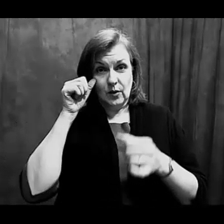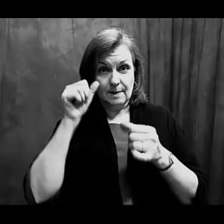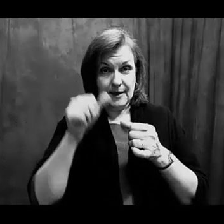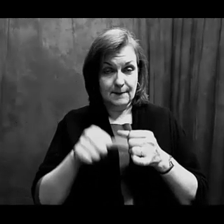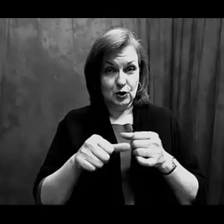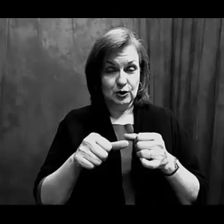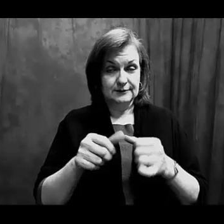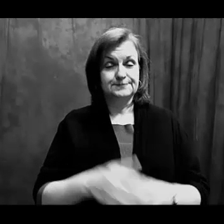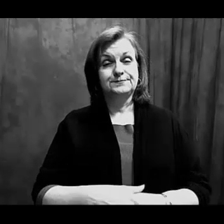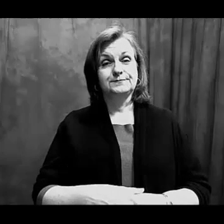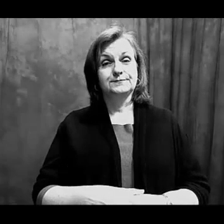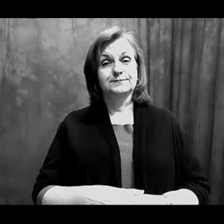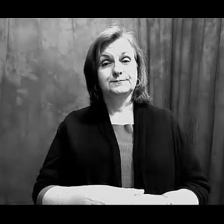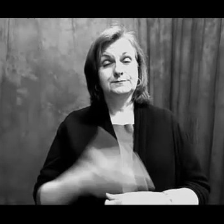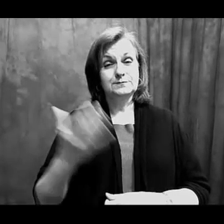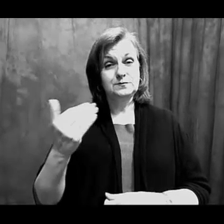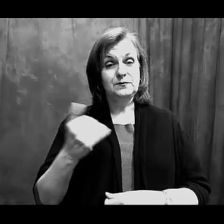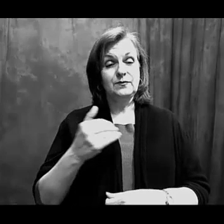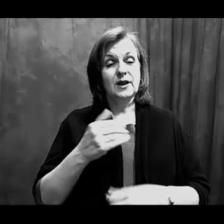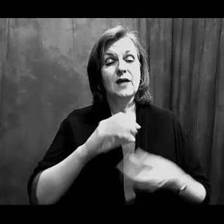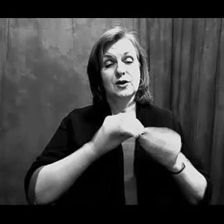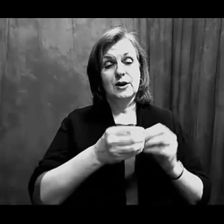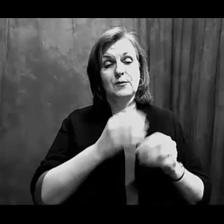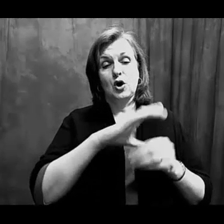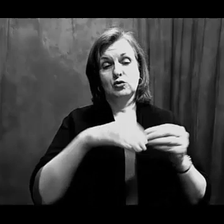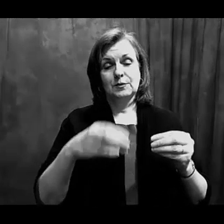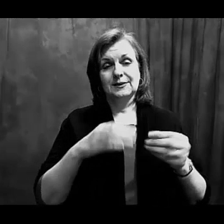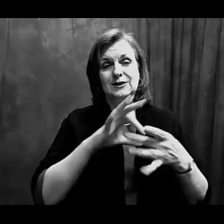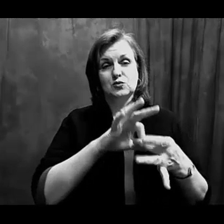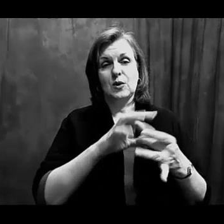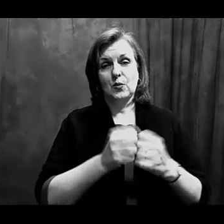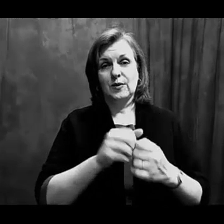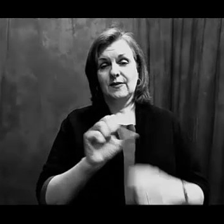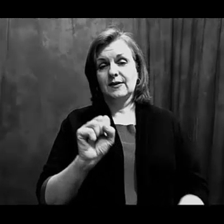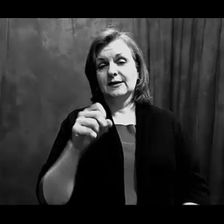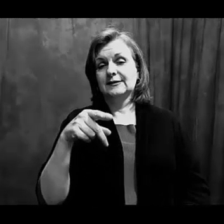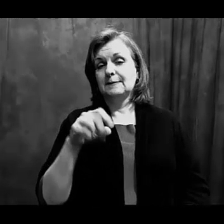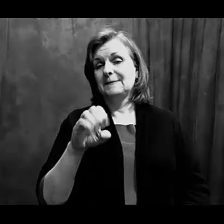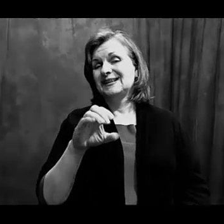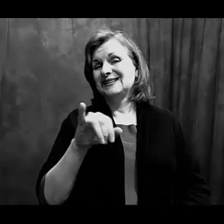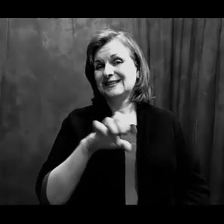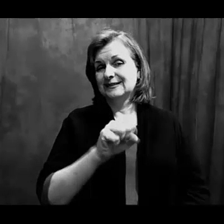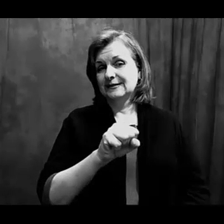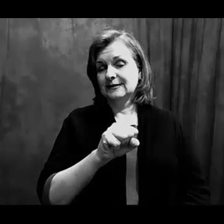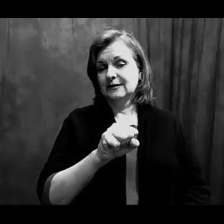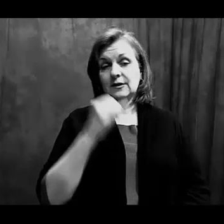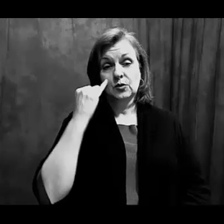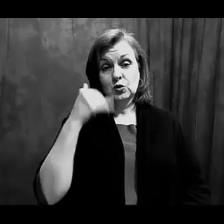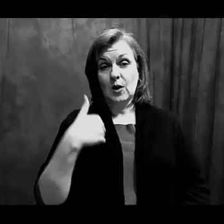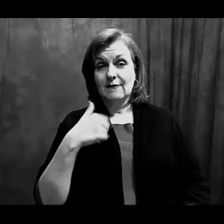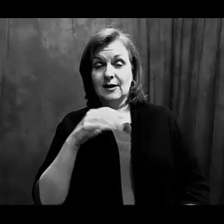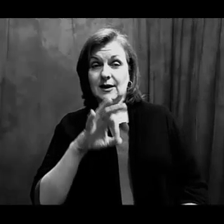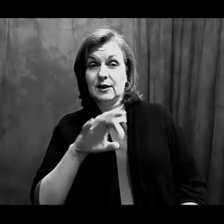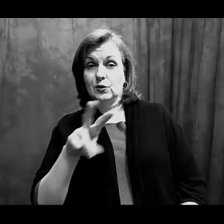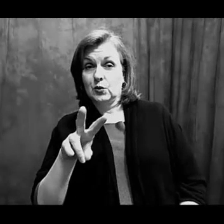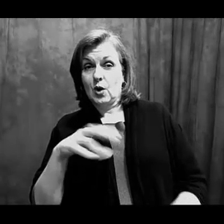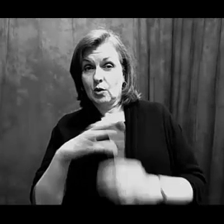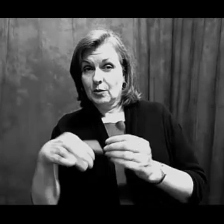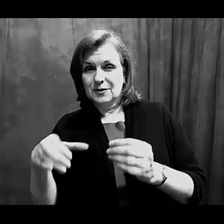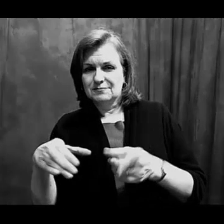remember number of chromosomes is species specific if you have 92 chromosomes you're no longer human! ;-)